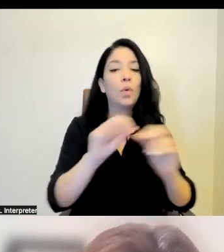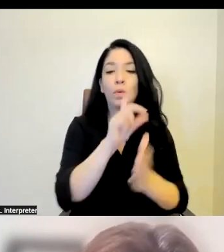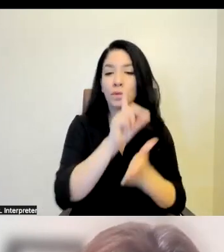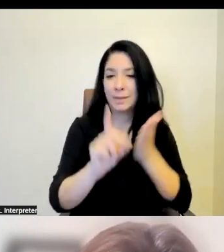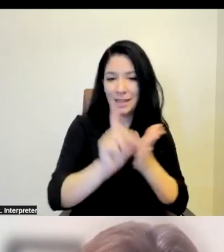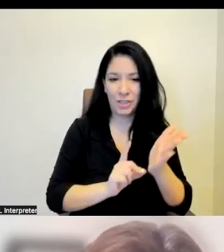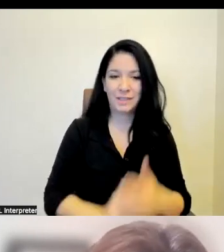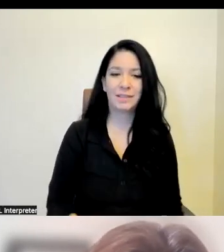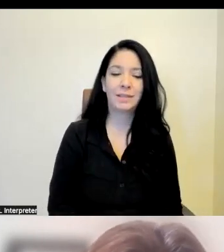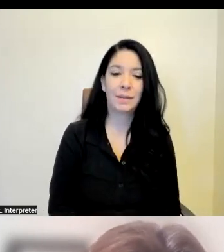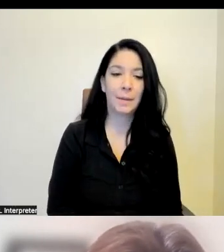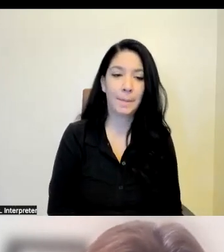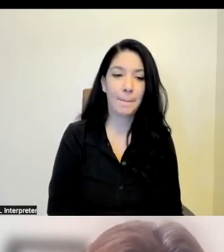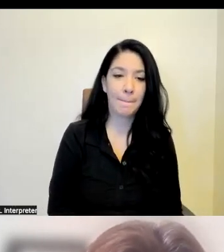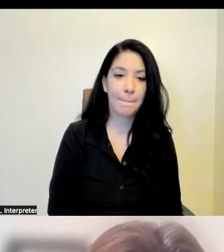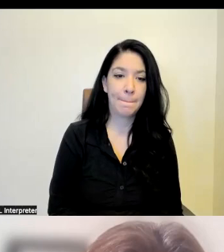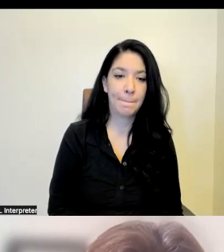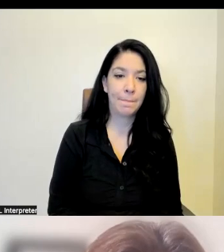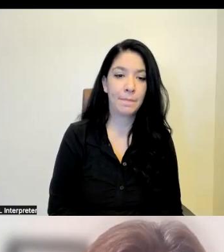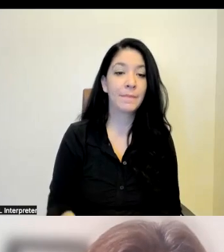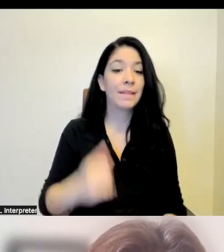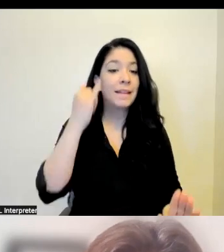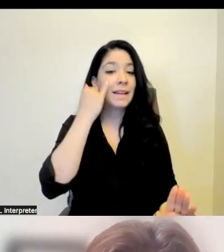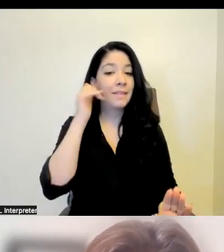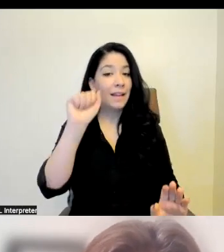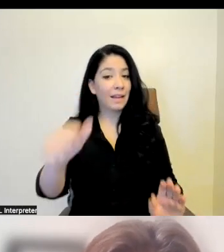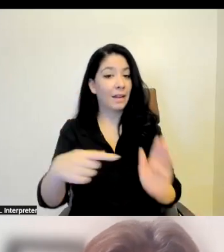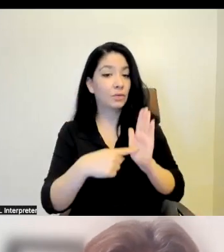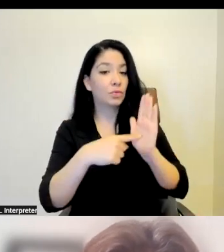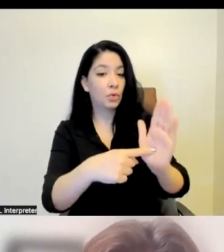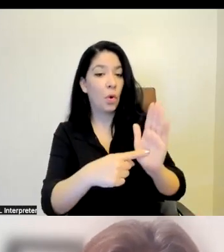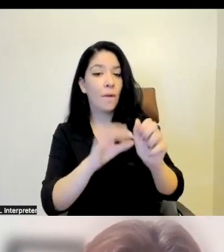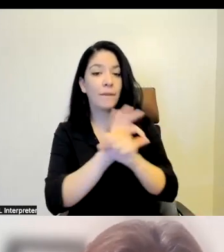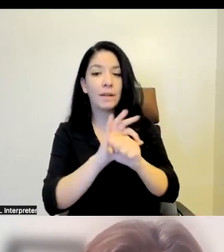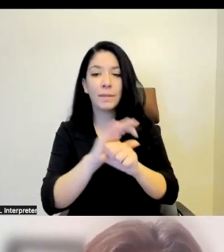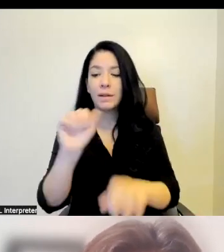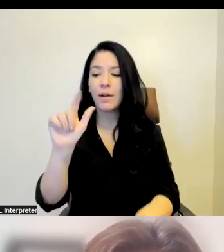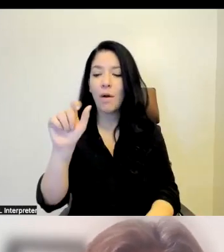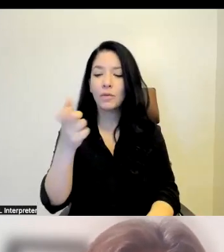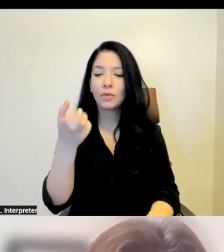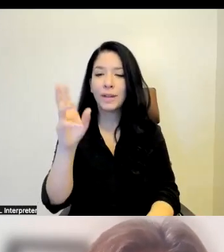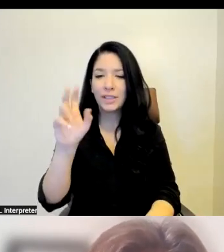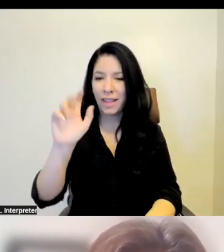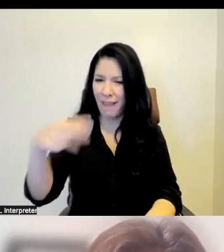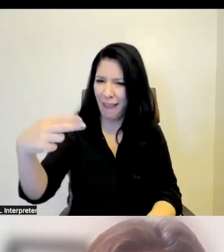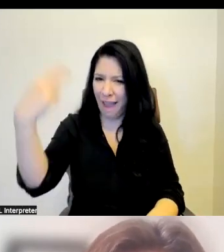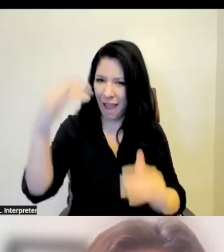the covered entity can demonstrate fundamental alteration. Which is a very high level of burden.